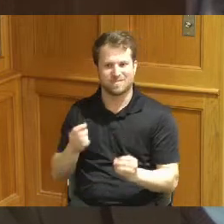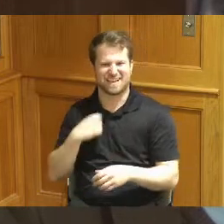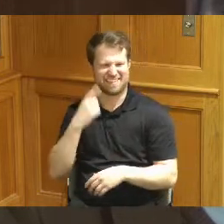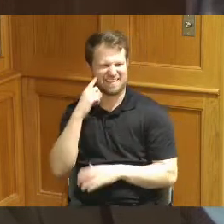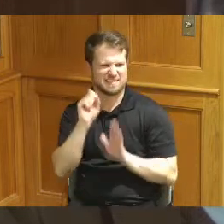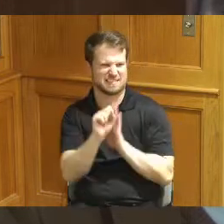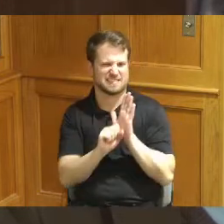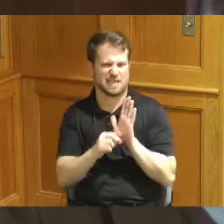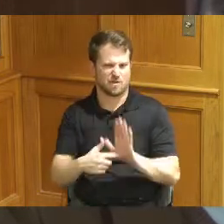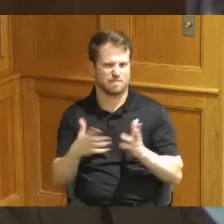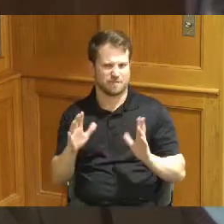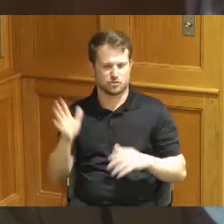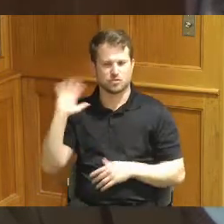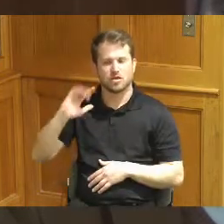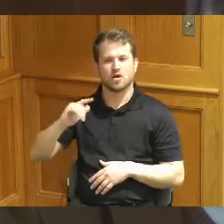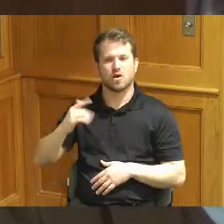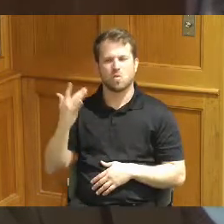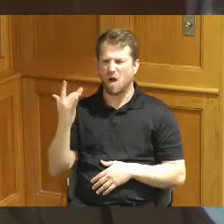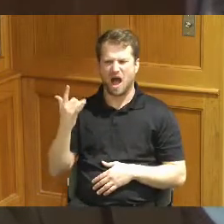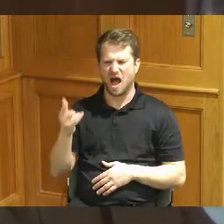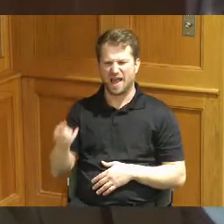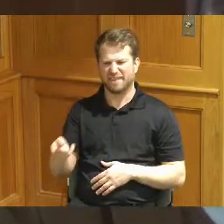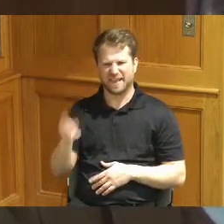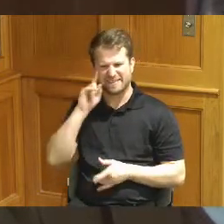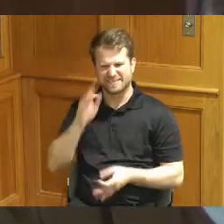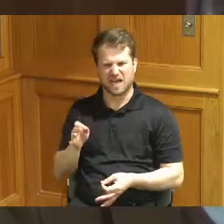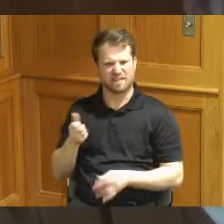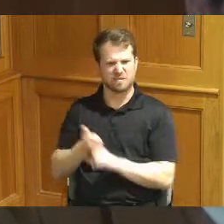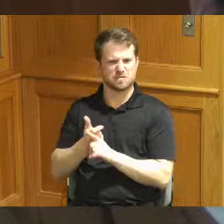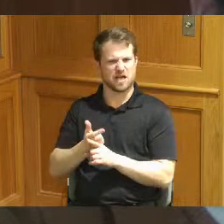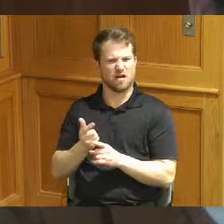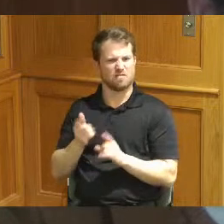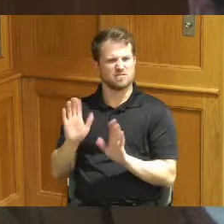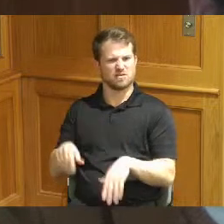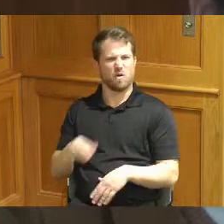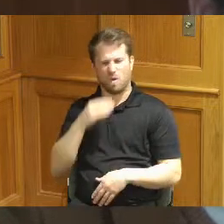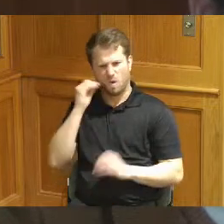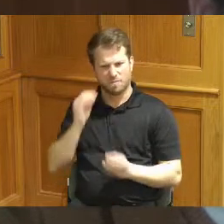time why anybody would choose to be homeless it's just something I was just unfamiliar with